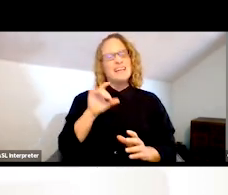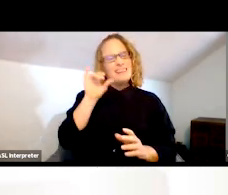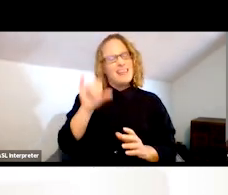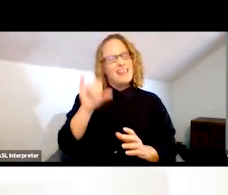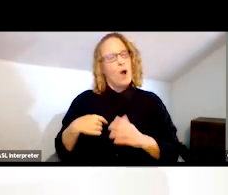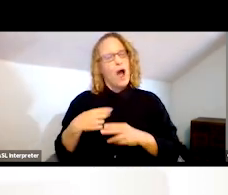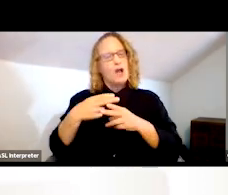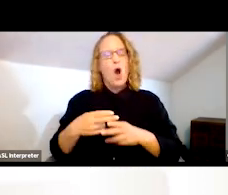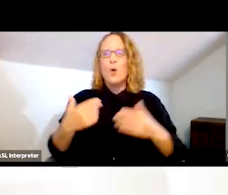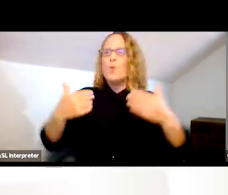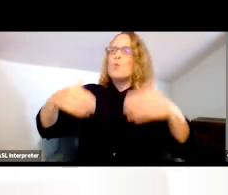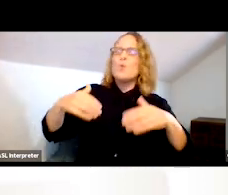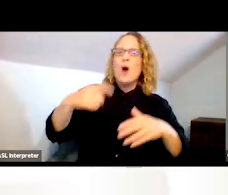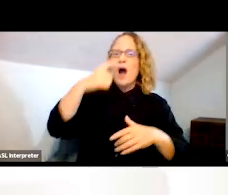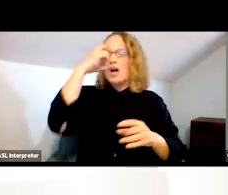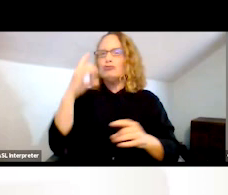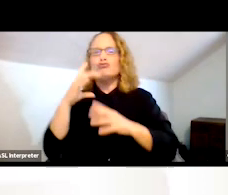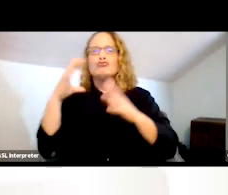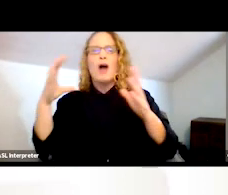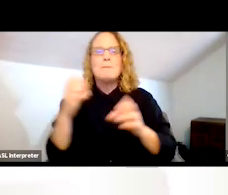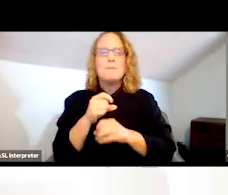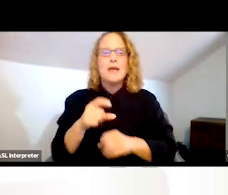and it just created a very stressful living environment.